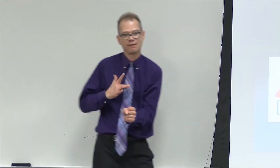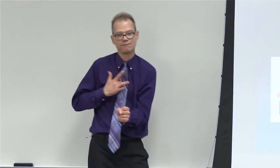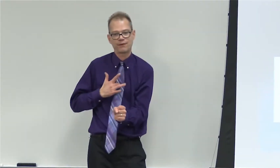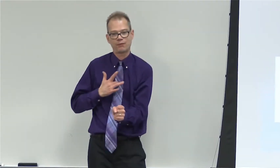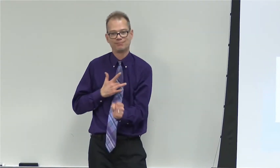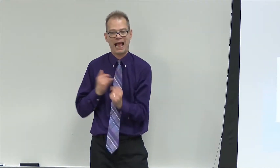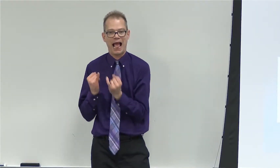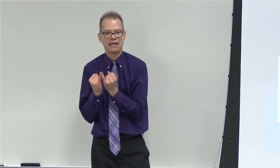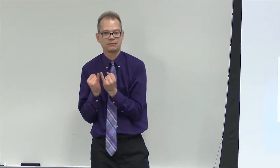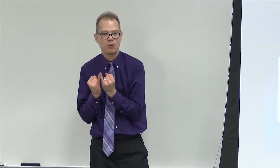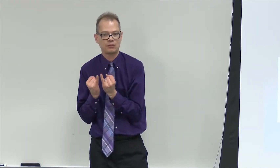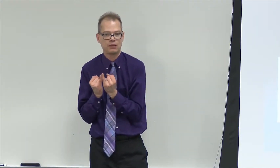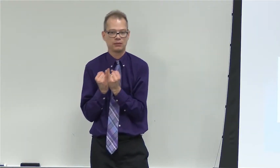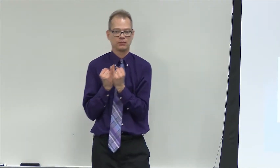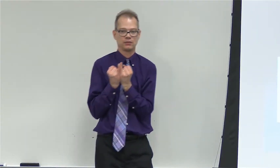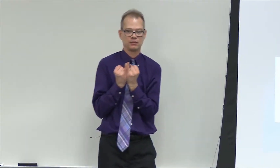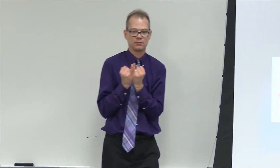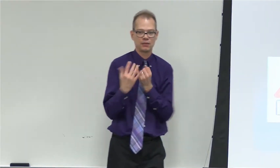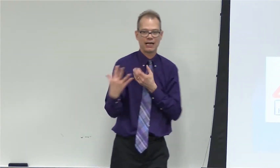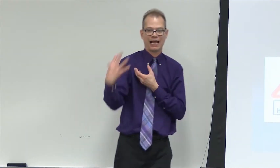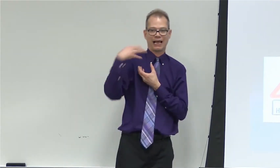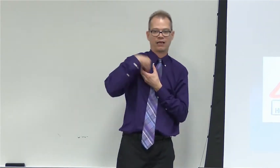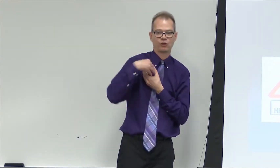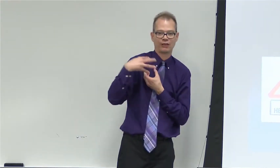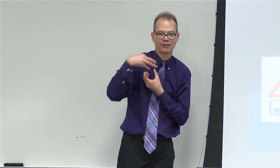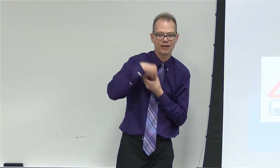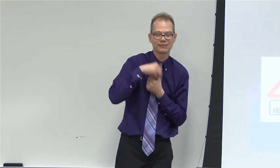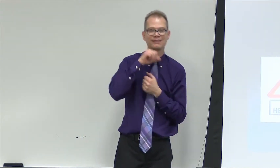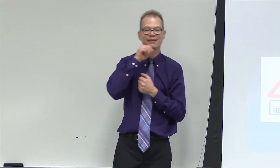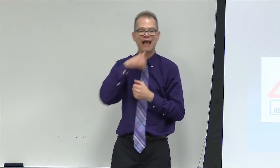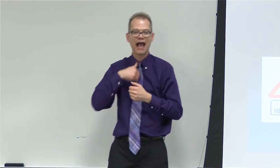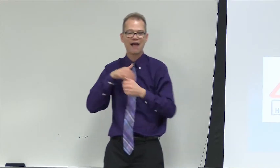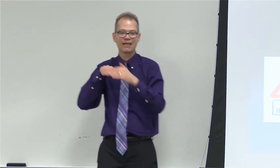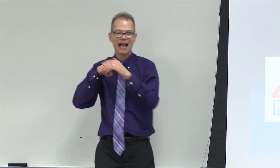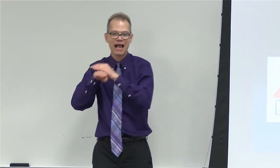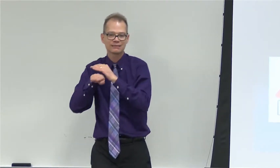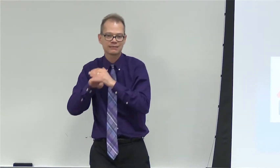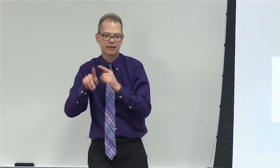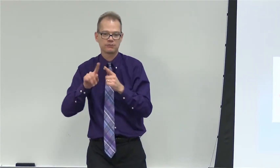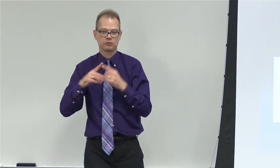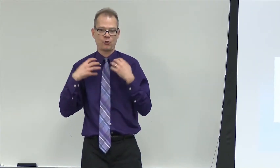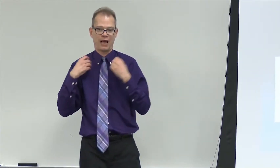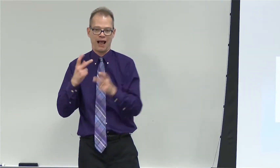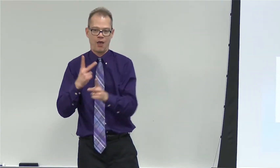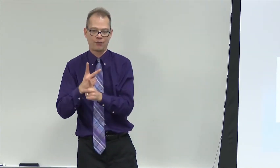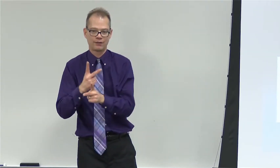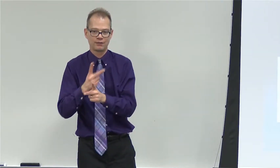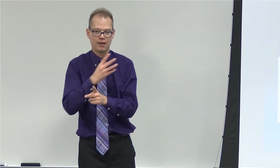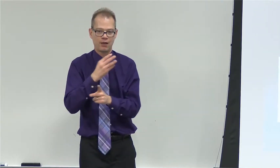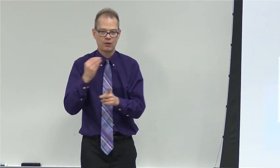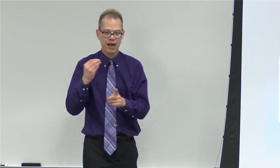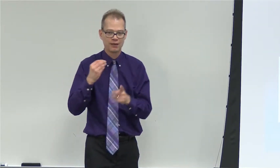Deaf people tend to feel isolated and don't necessarily have access